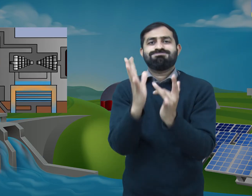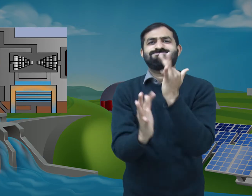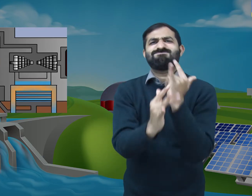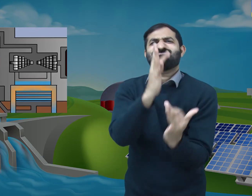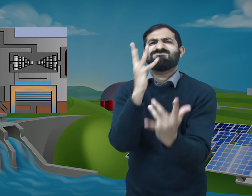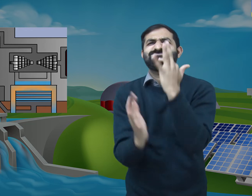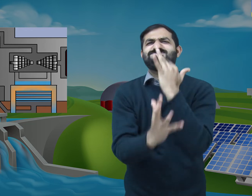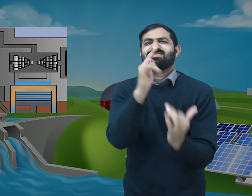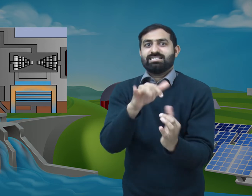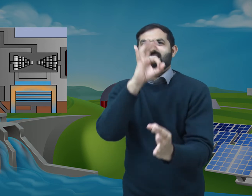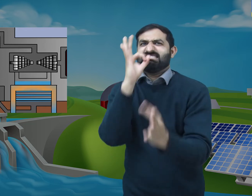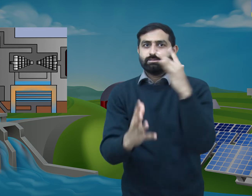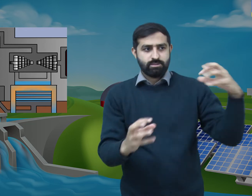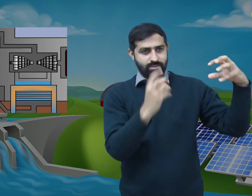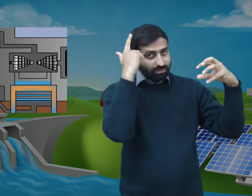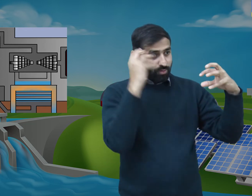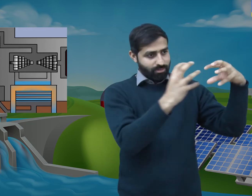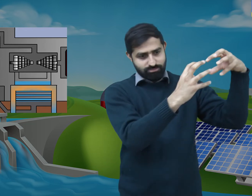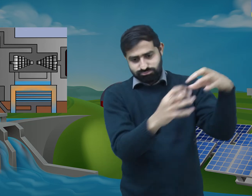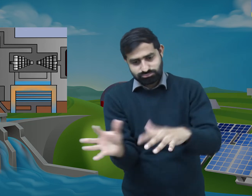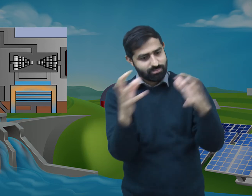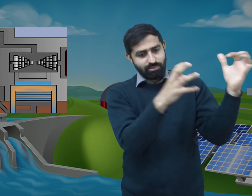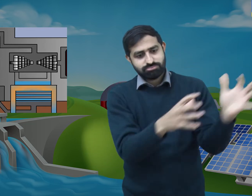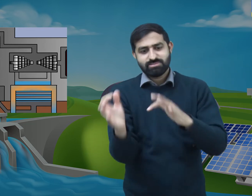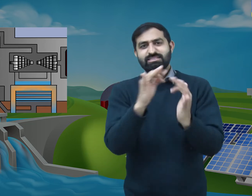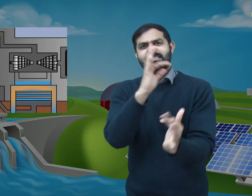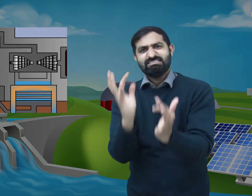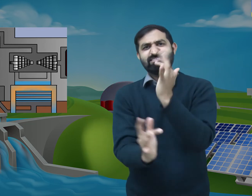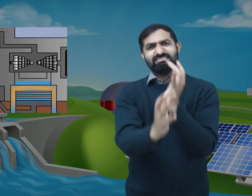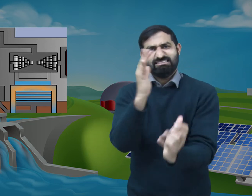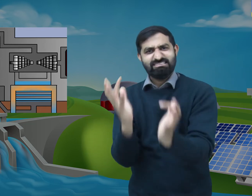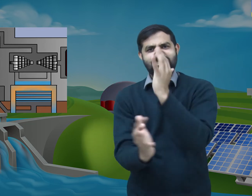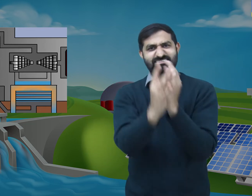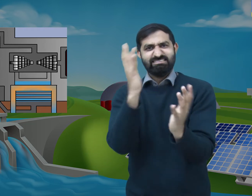and then the fuel is burnt at constant temperature with air.